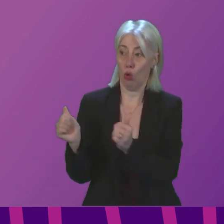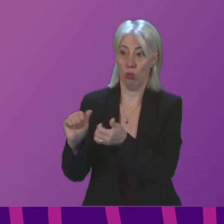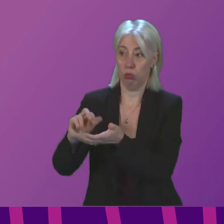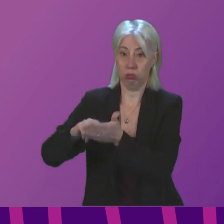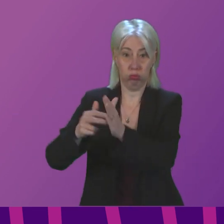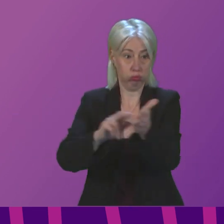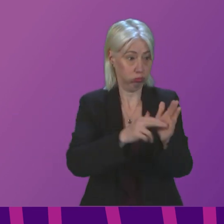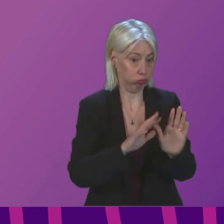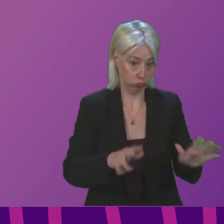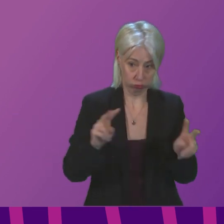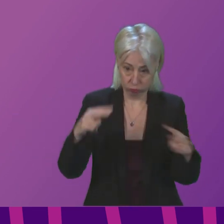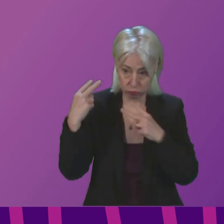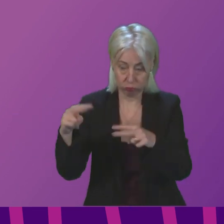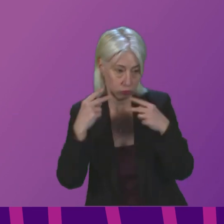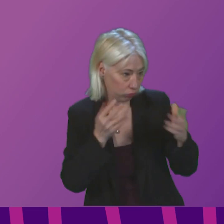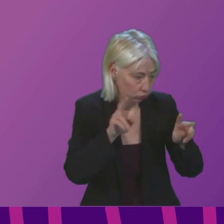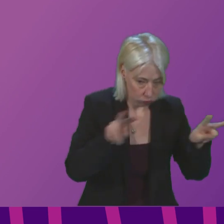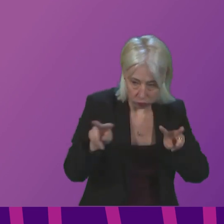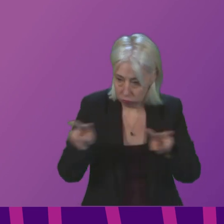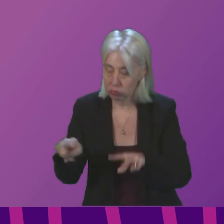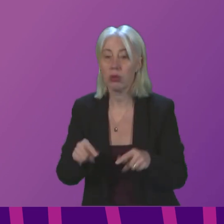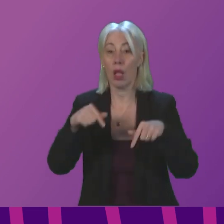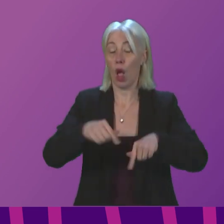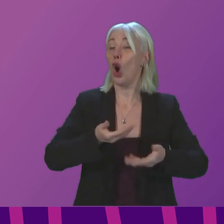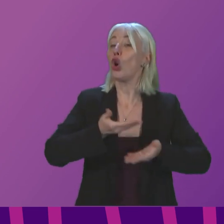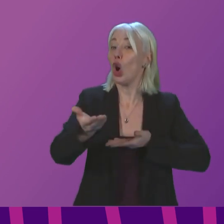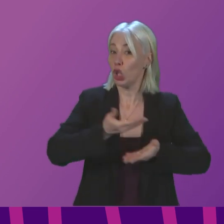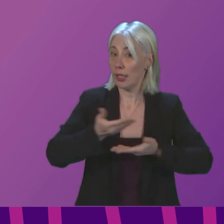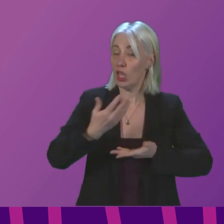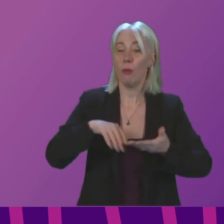The consultation that was published this week is a consultation. It seeks views on whether